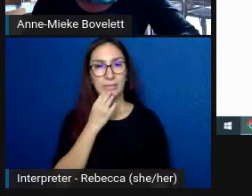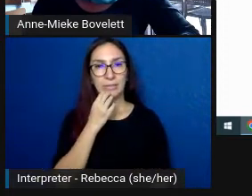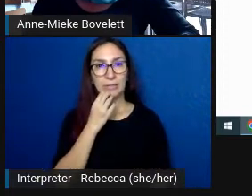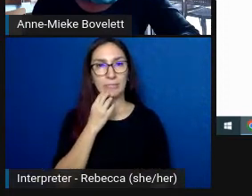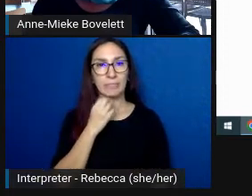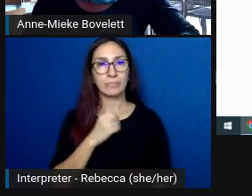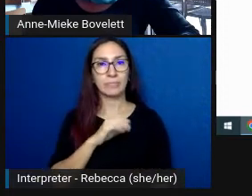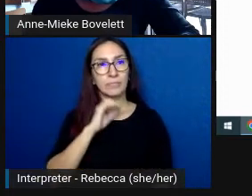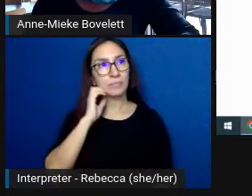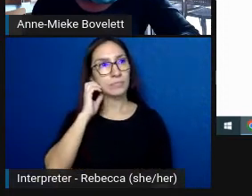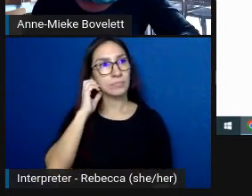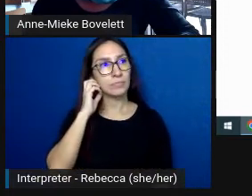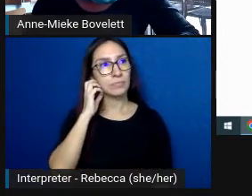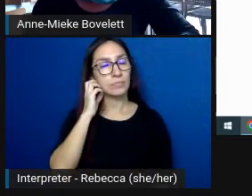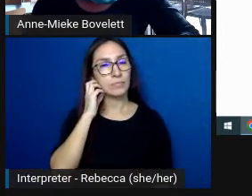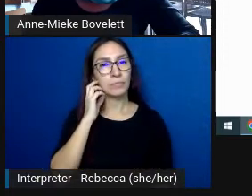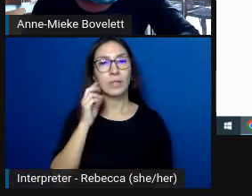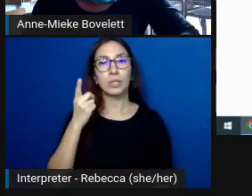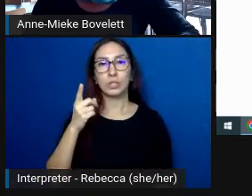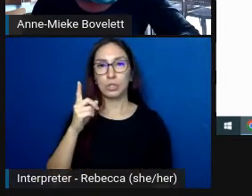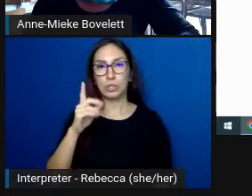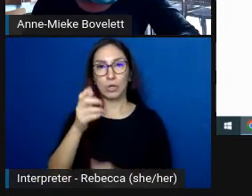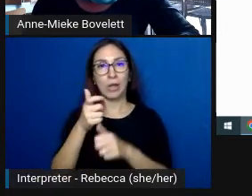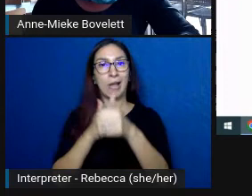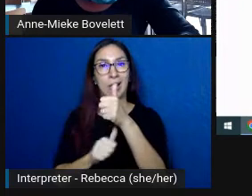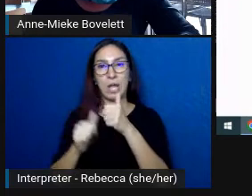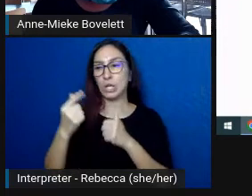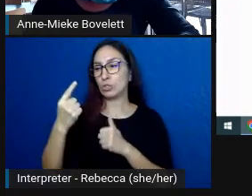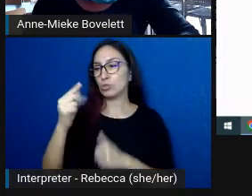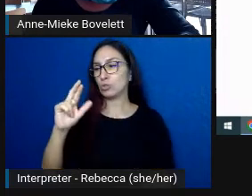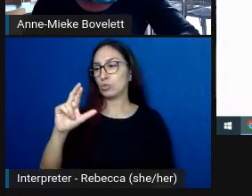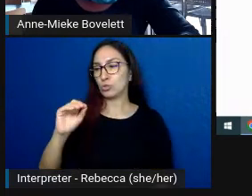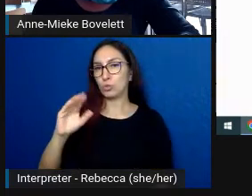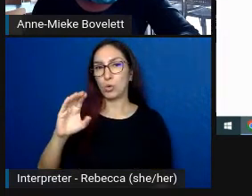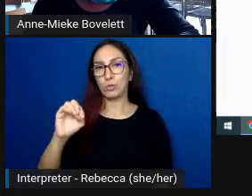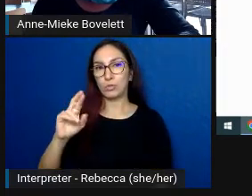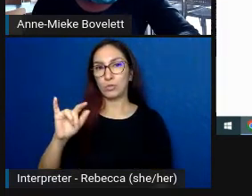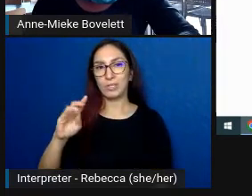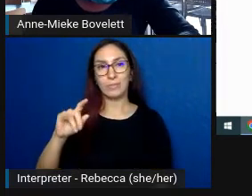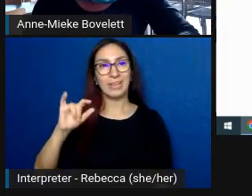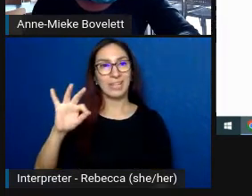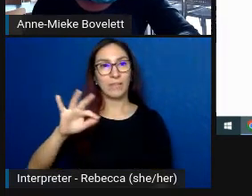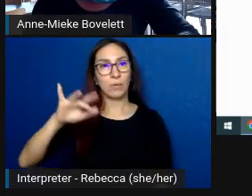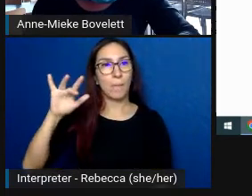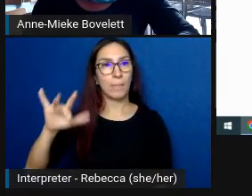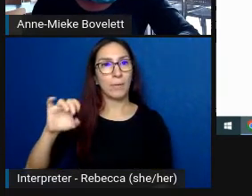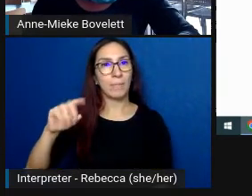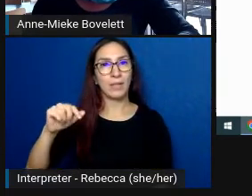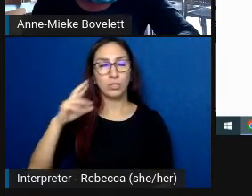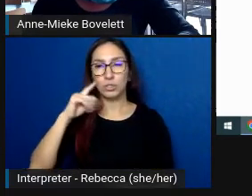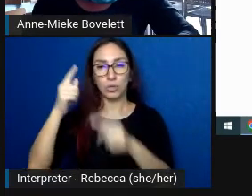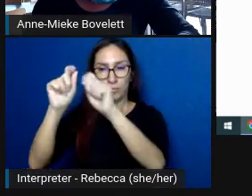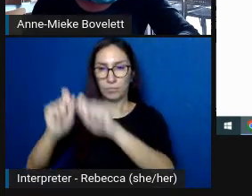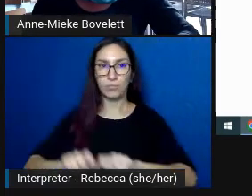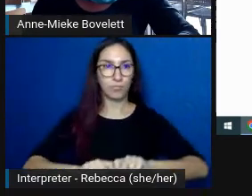You're on groceries, but if you press enter, it should take you there, and it's not taking you there. Is that what's happening?